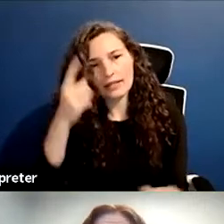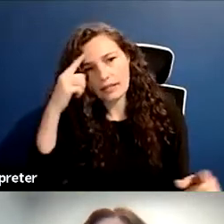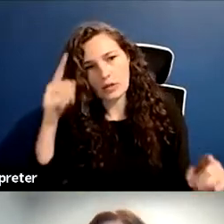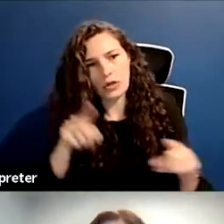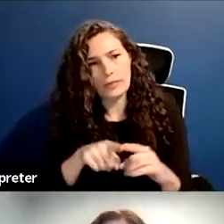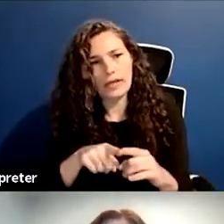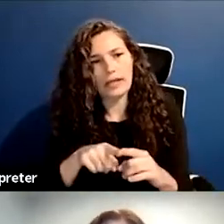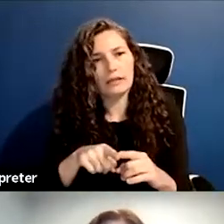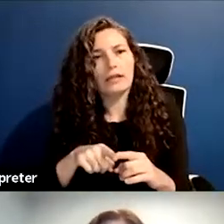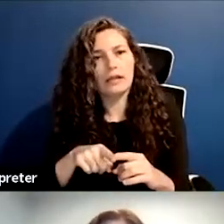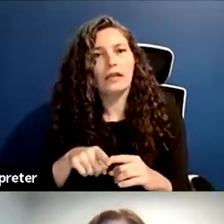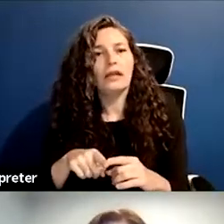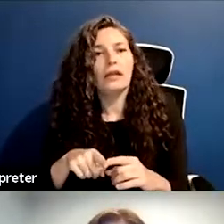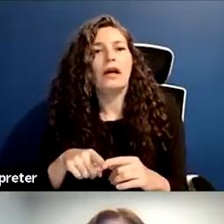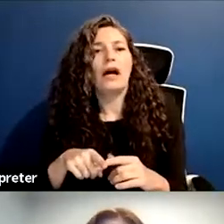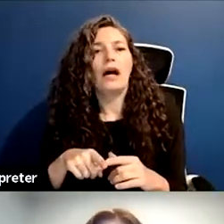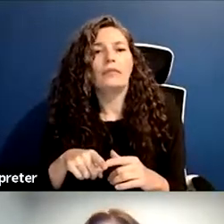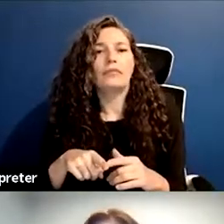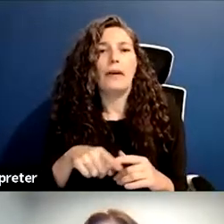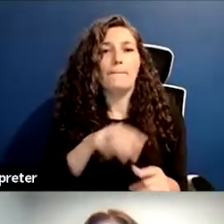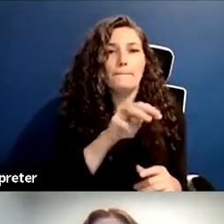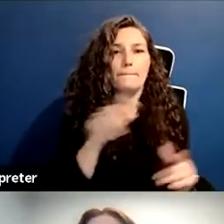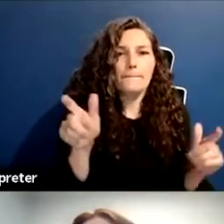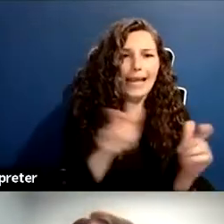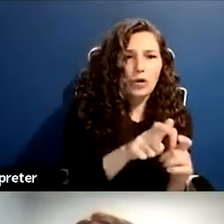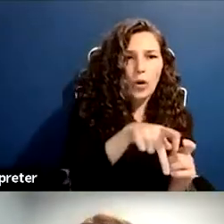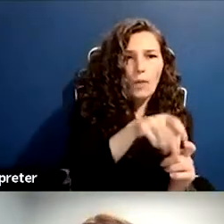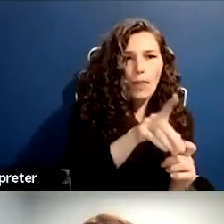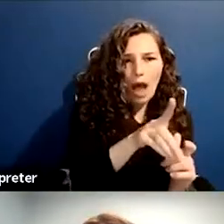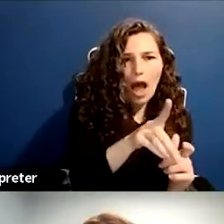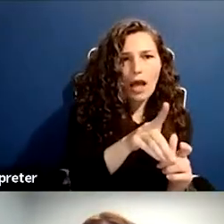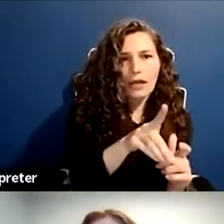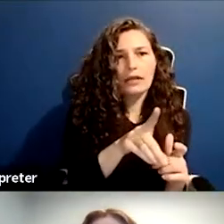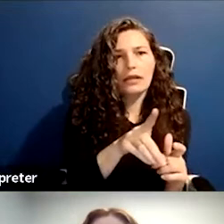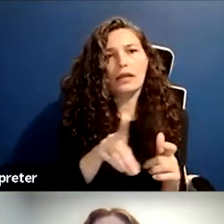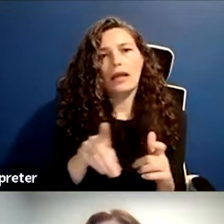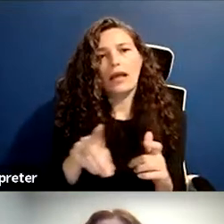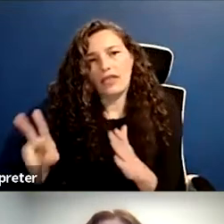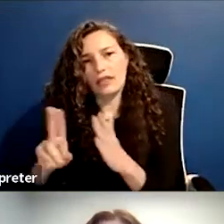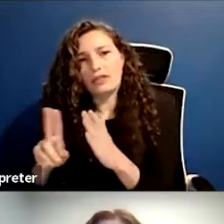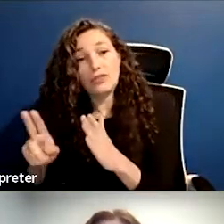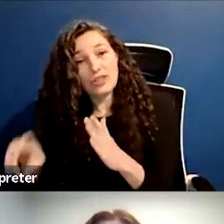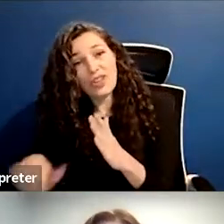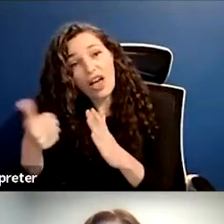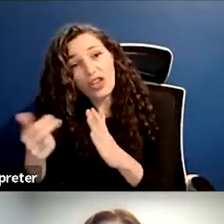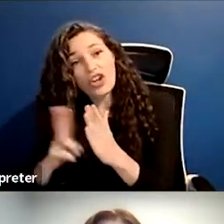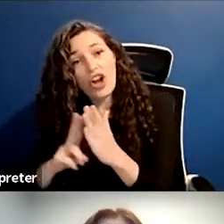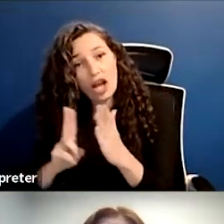we do have contracts with term signatories. These are podcast companies who sign an agreement with the union